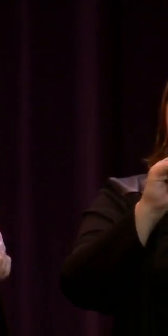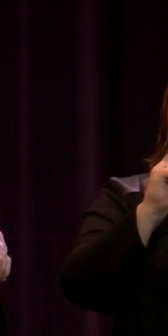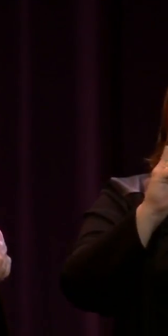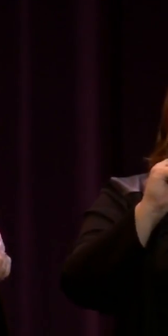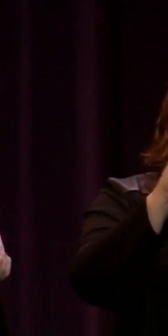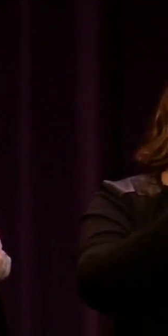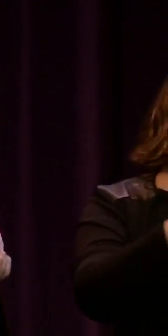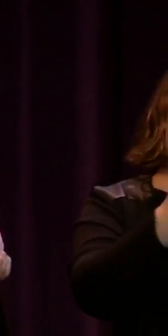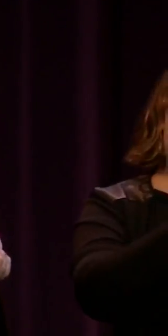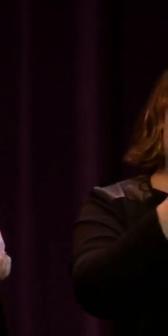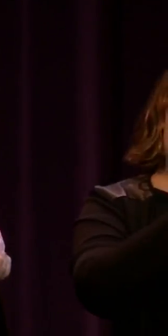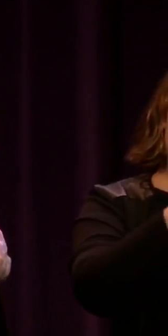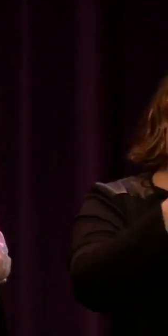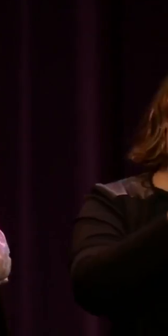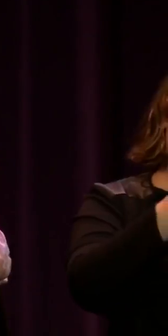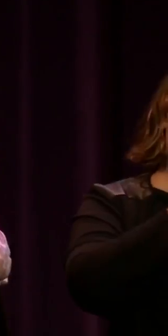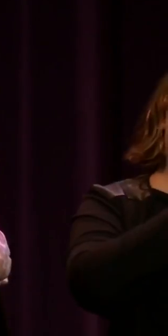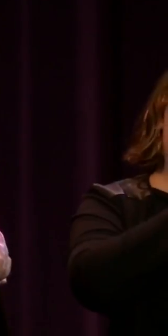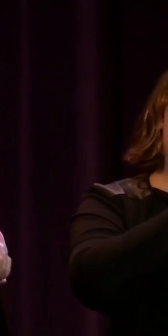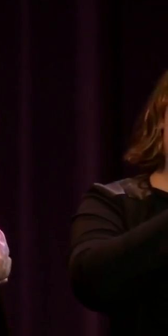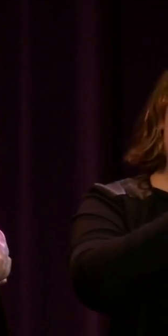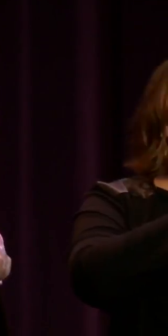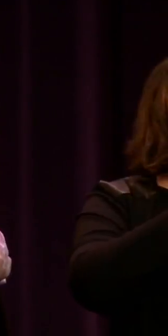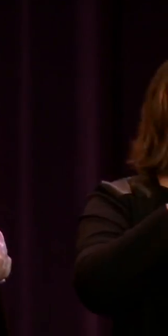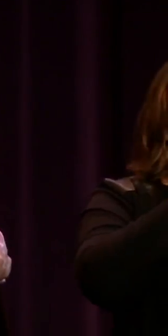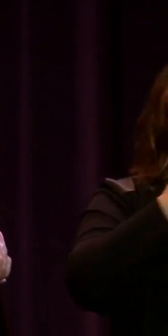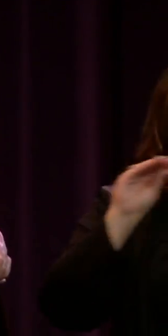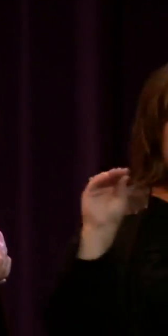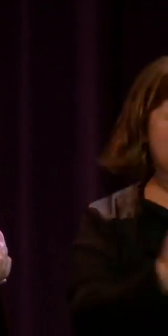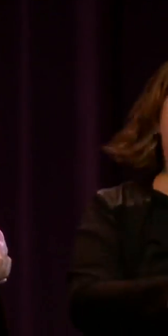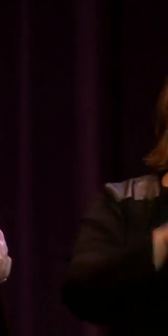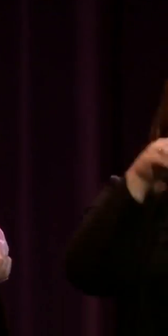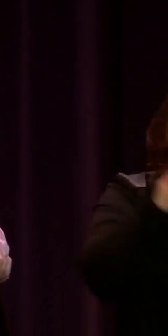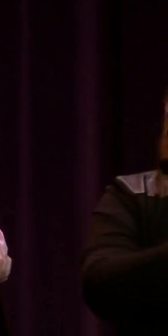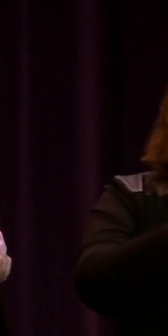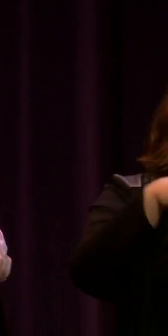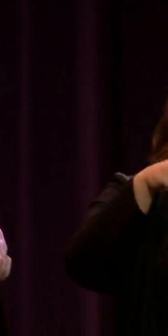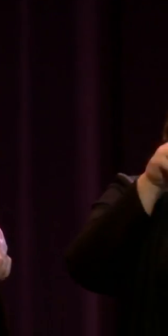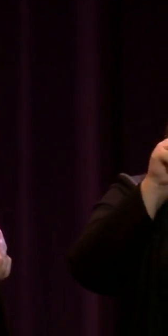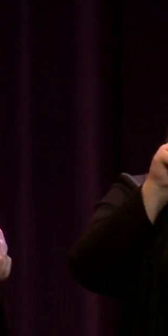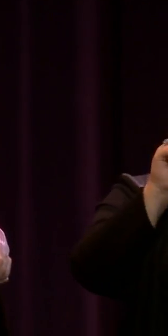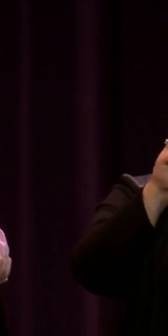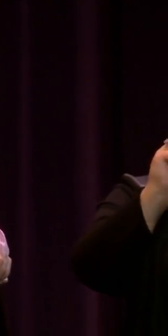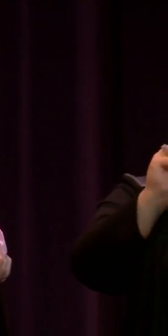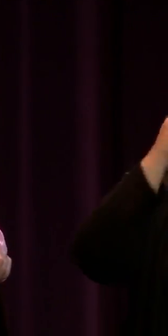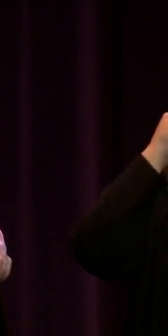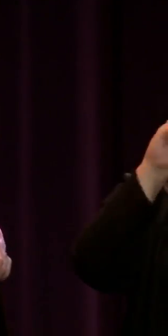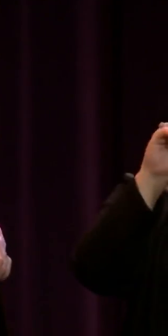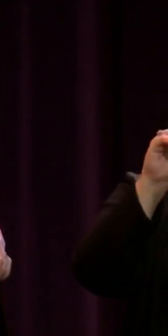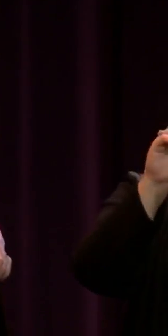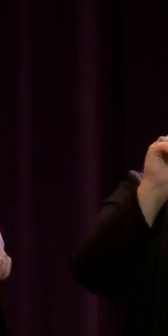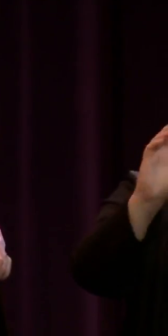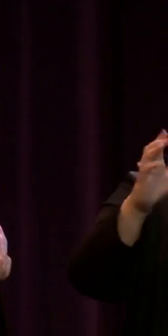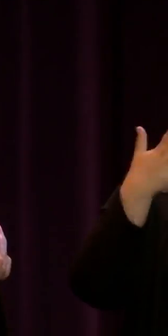NOT PUT IT IN THE PLATFORM AT THE DEMOCRATIC CONVENTION. THANK YOU FOR STANDING.